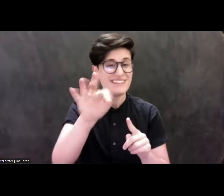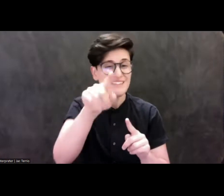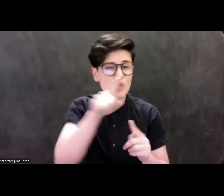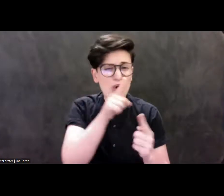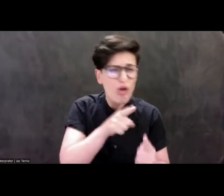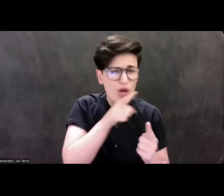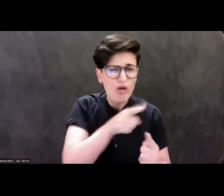note in the chat.